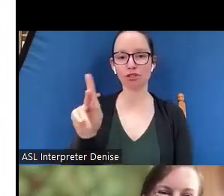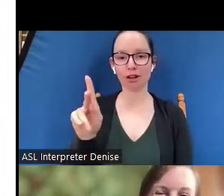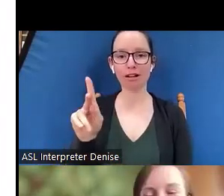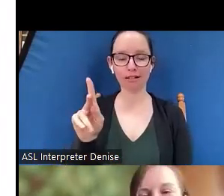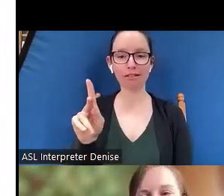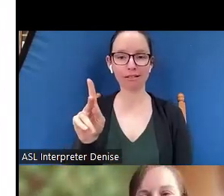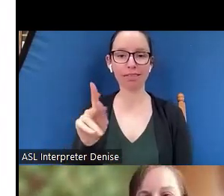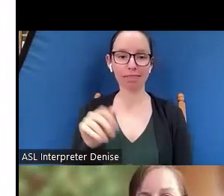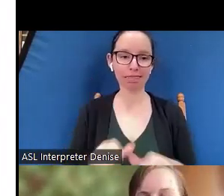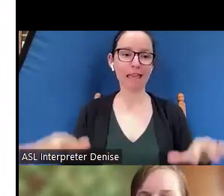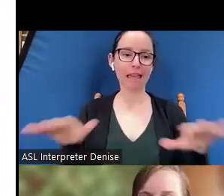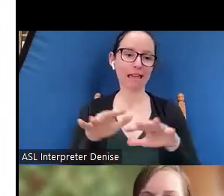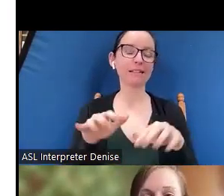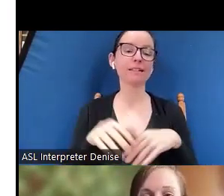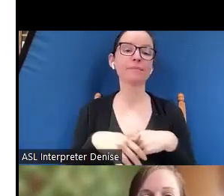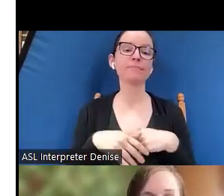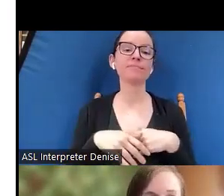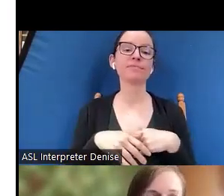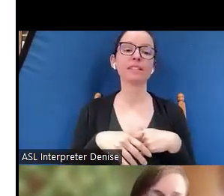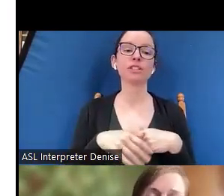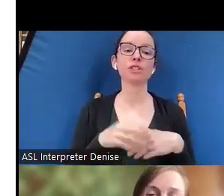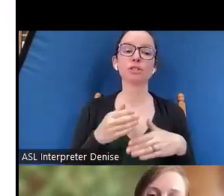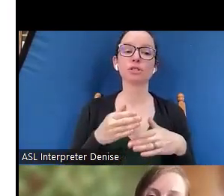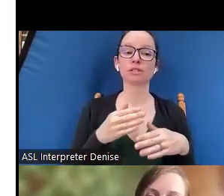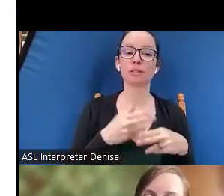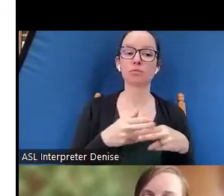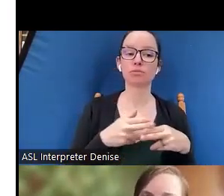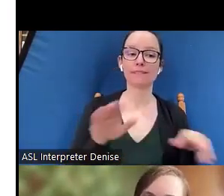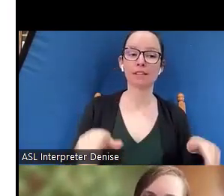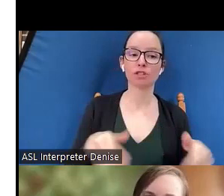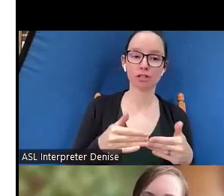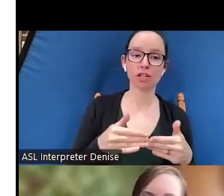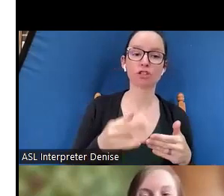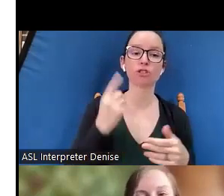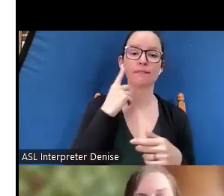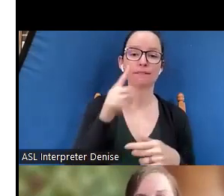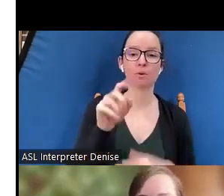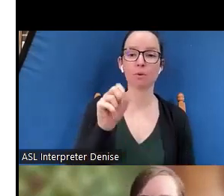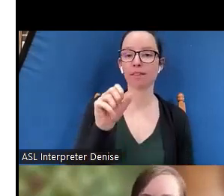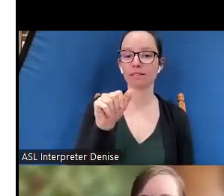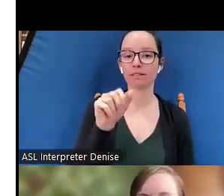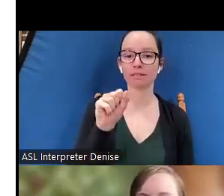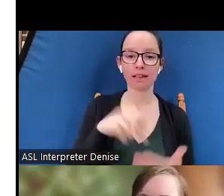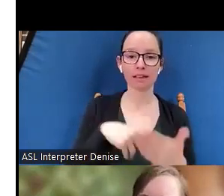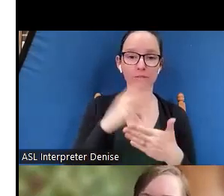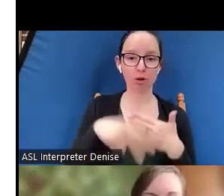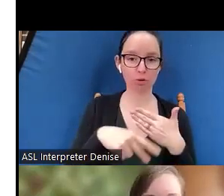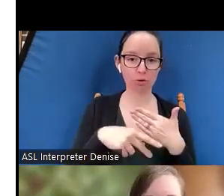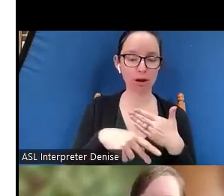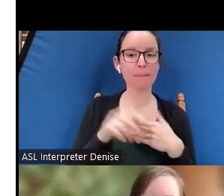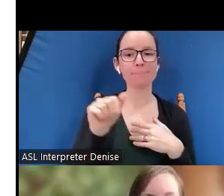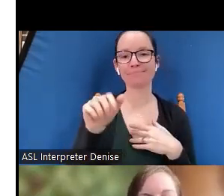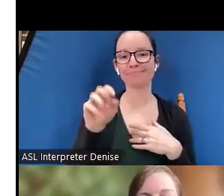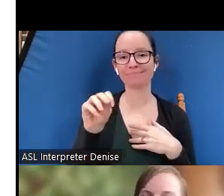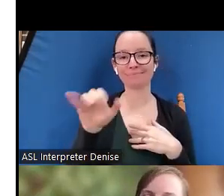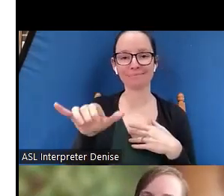So we'll give you a brief introduction to the Sustainable Agricultural Systems program. Amy Ganguli already did a great job with that, but we'll fill in